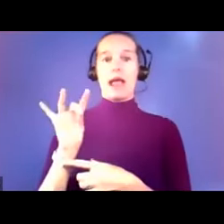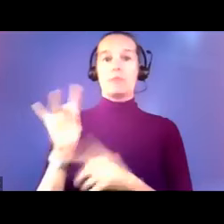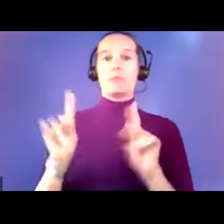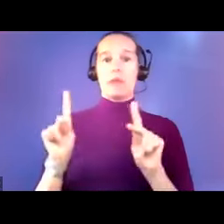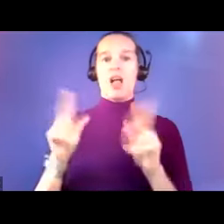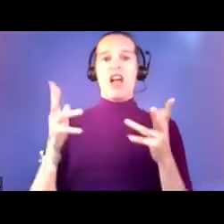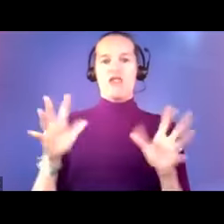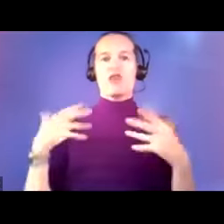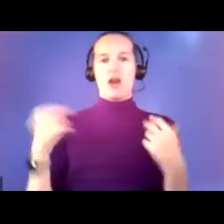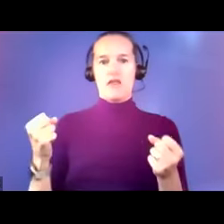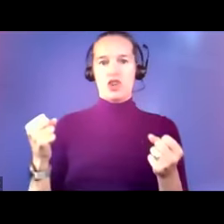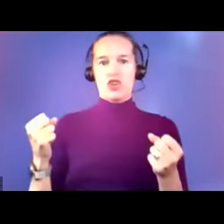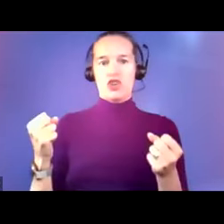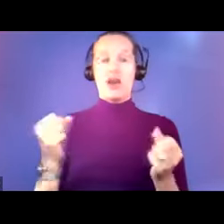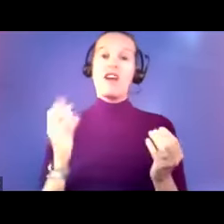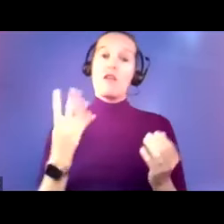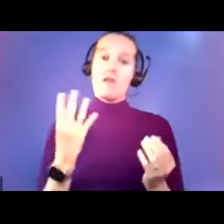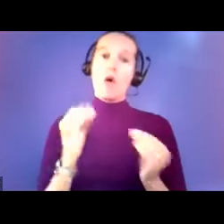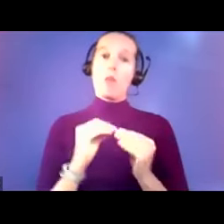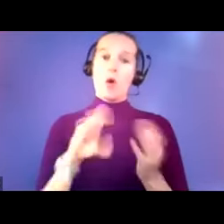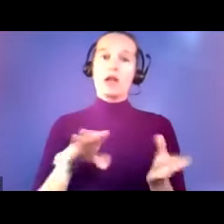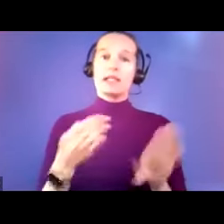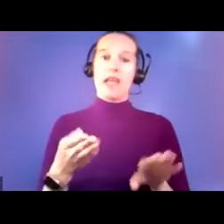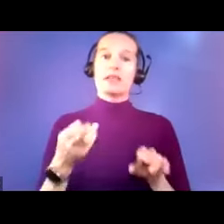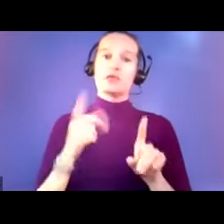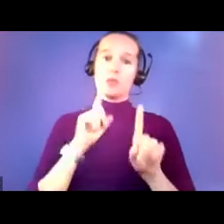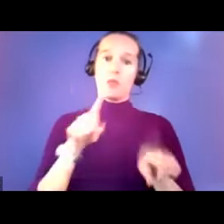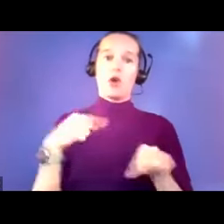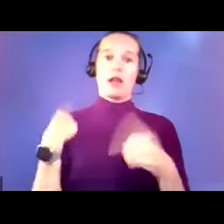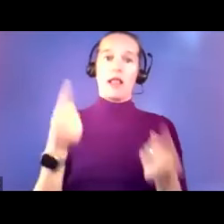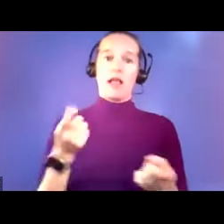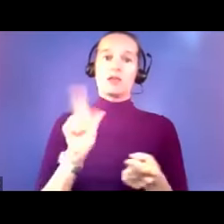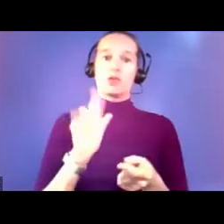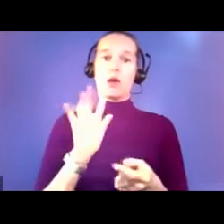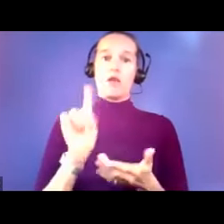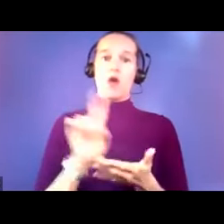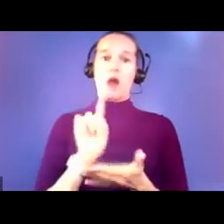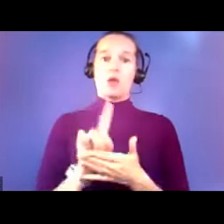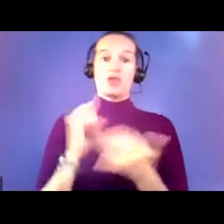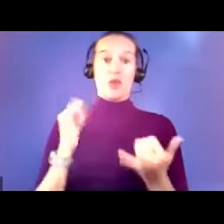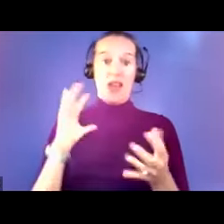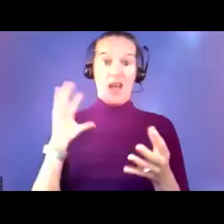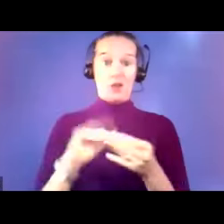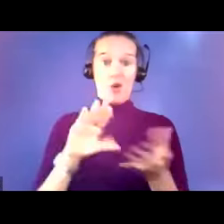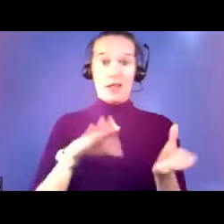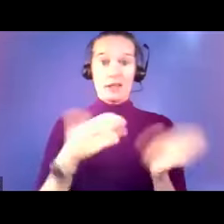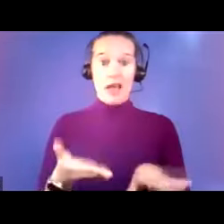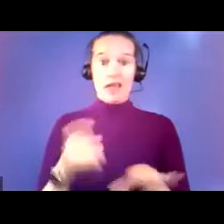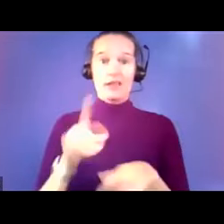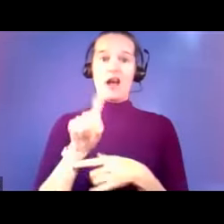We have had four more deaths reported in the last 24 hours, so the total now stands at one twenty six.